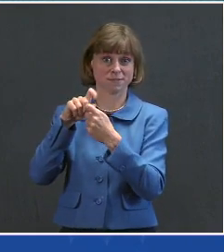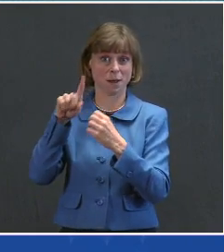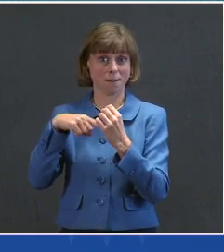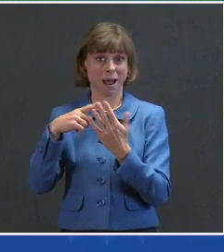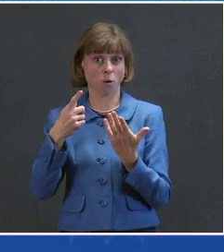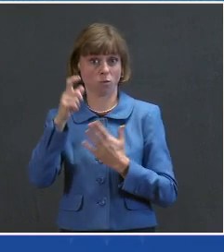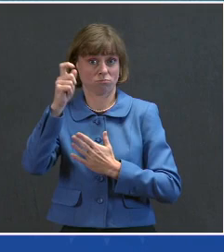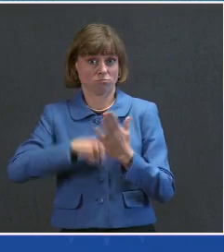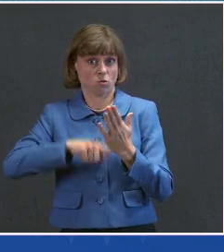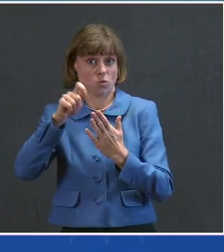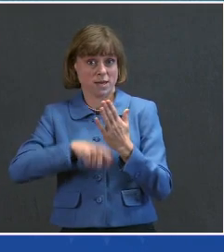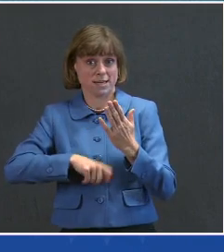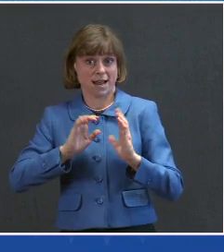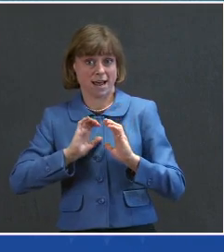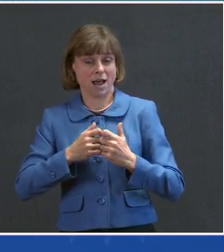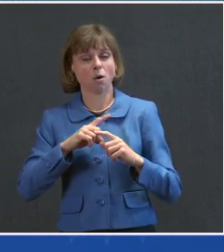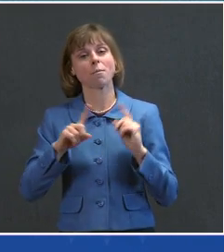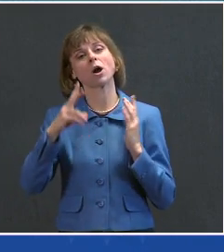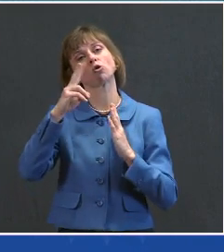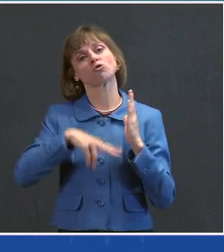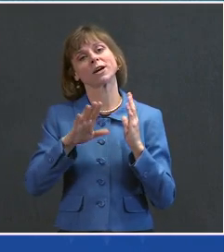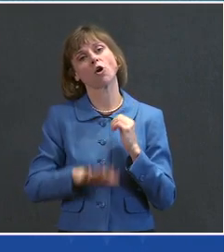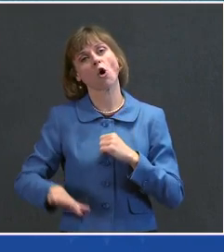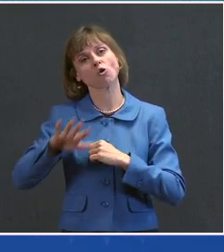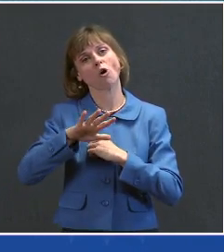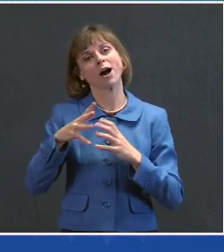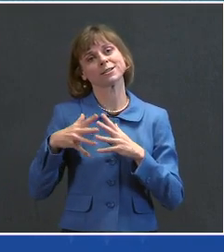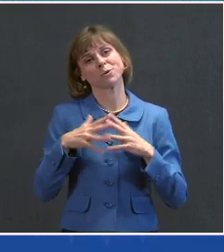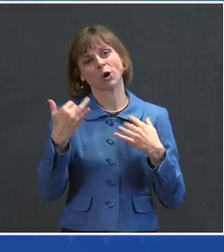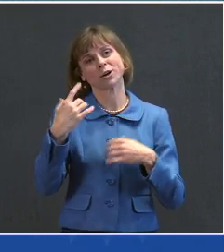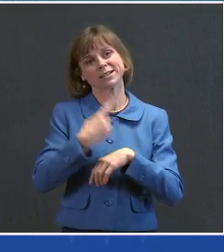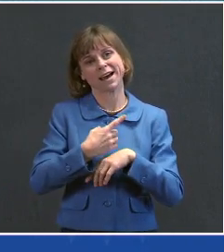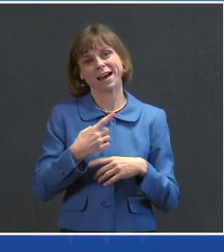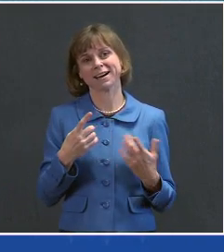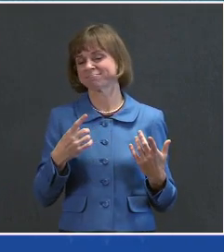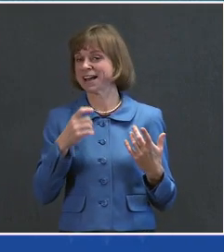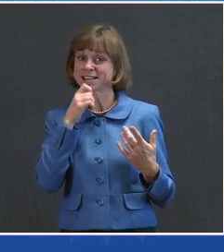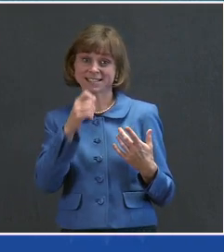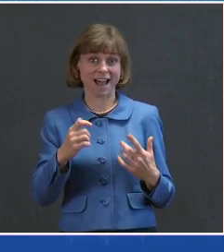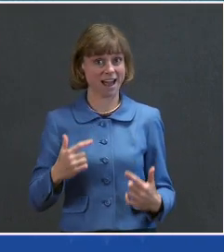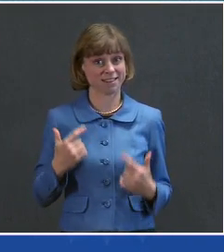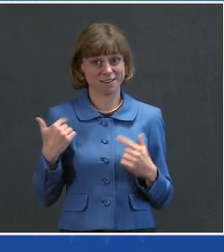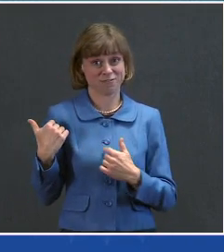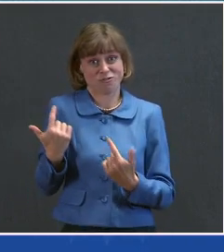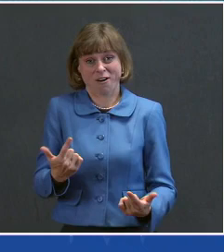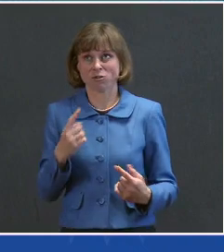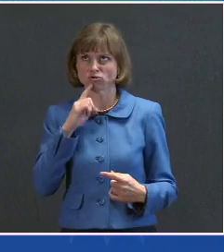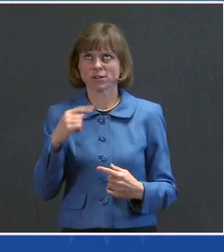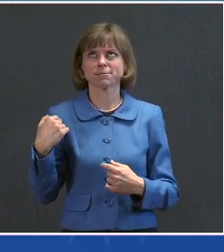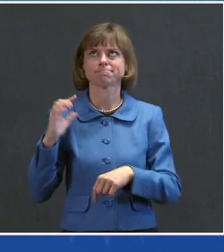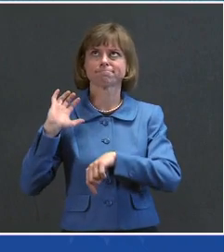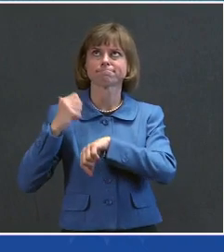But Read Across America Day, which has -- you're right, has not existed forever; it has only been around for a short period of time --